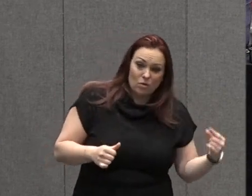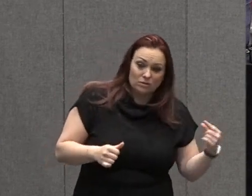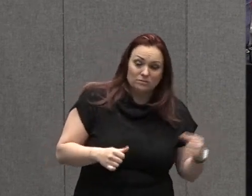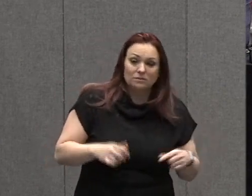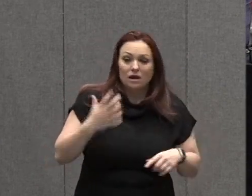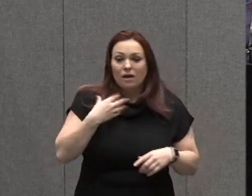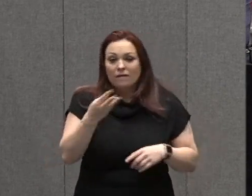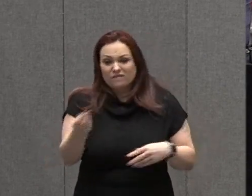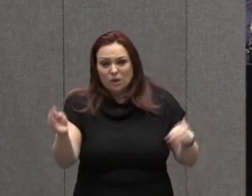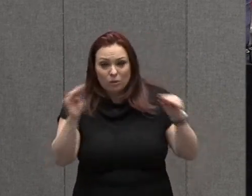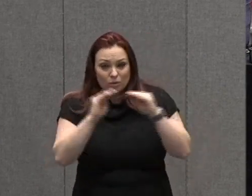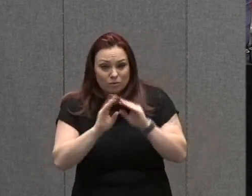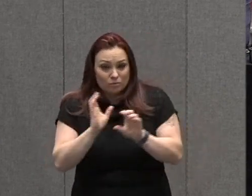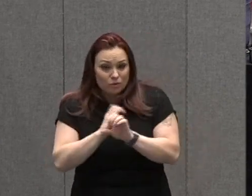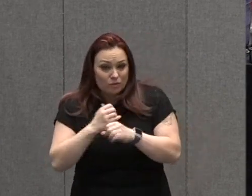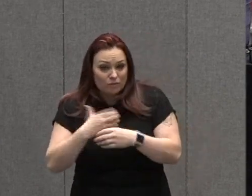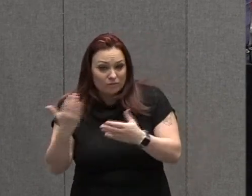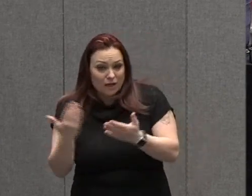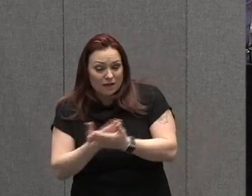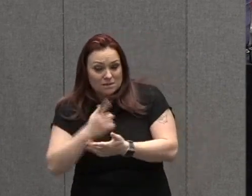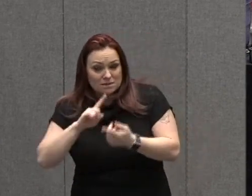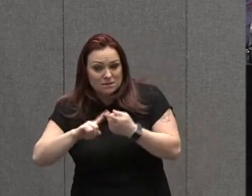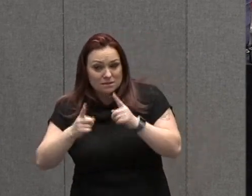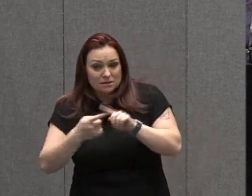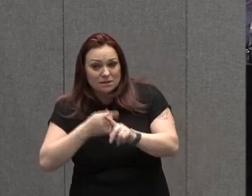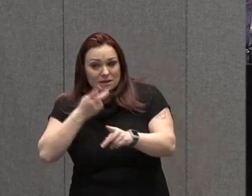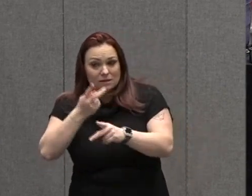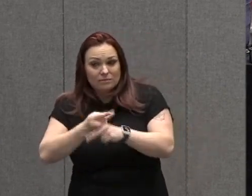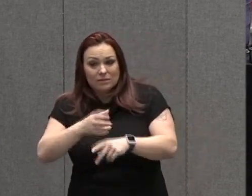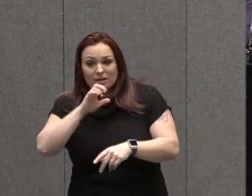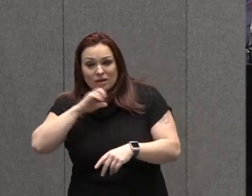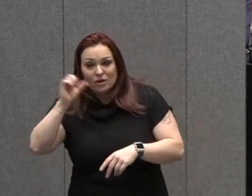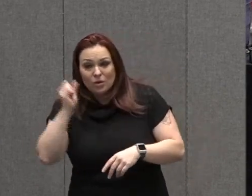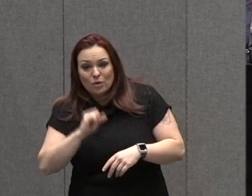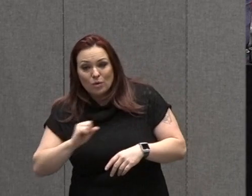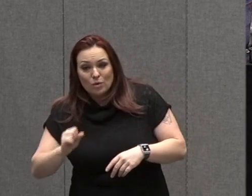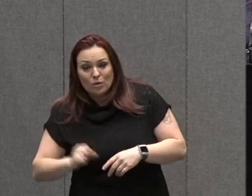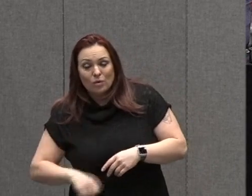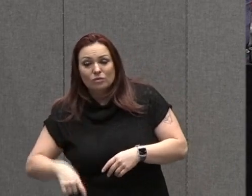A couple more. Make new friends but keep the old